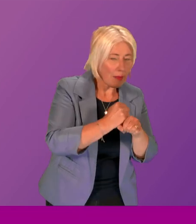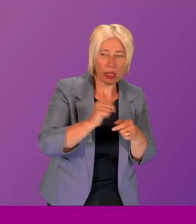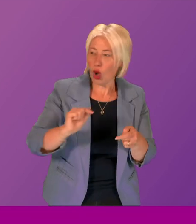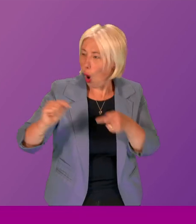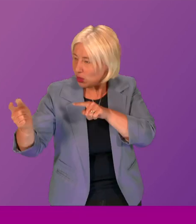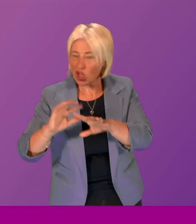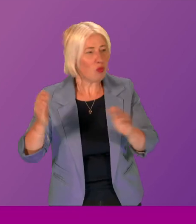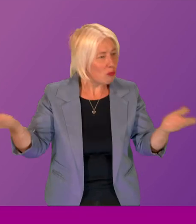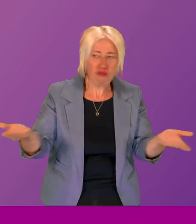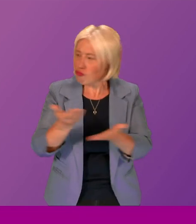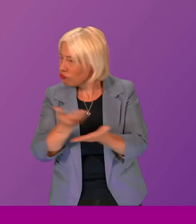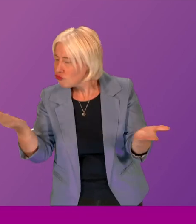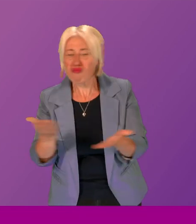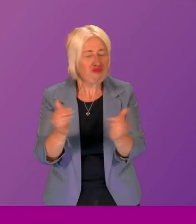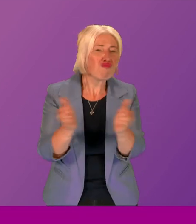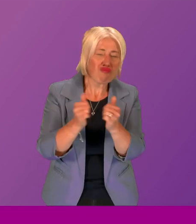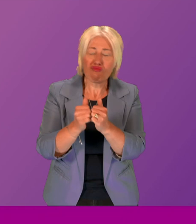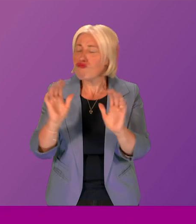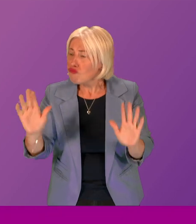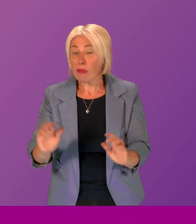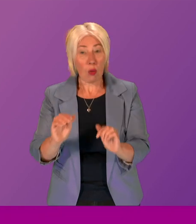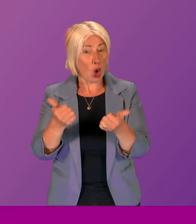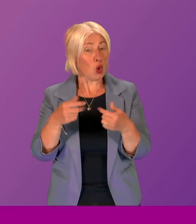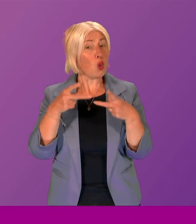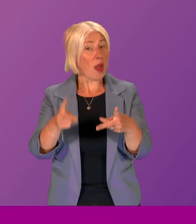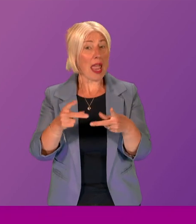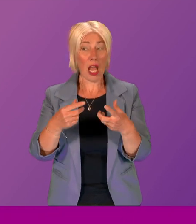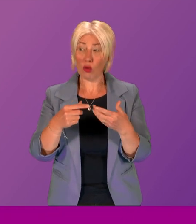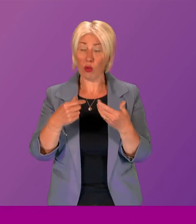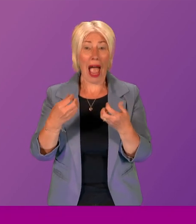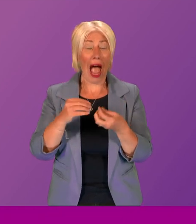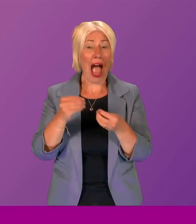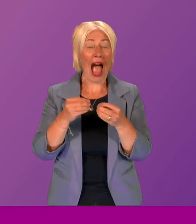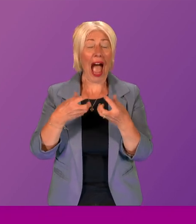which was a good example of how we do legislation in this Parliament. There is also, of course, a